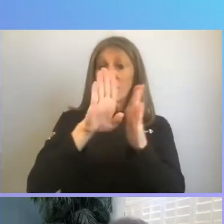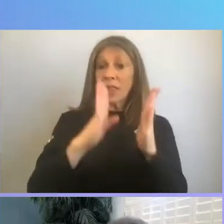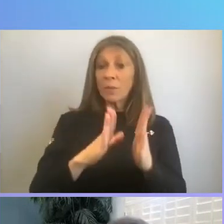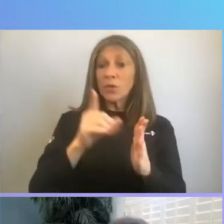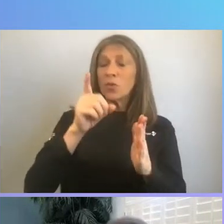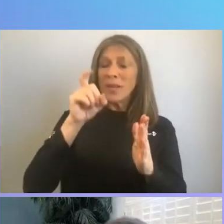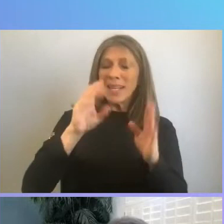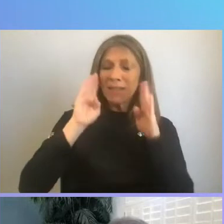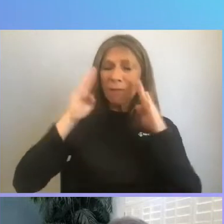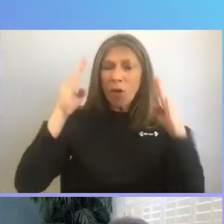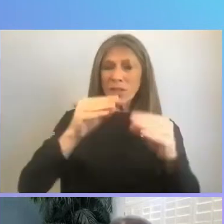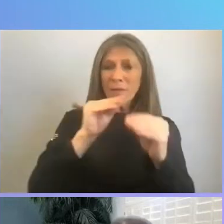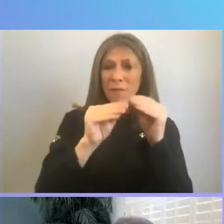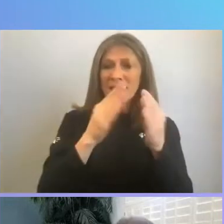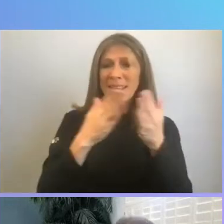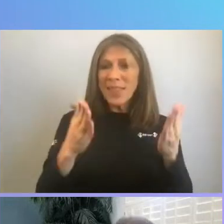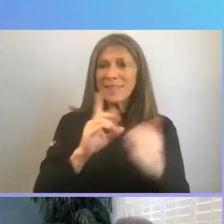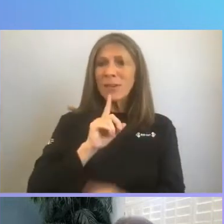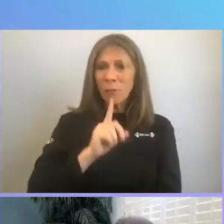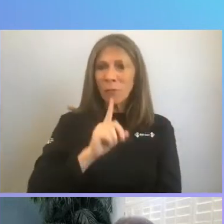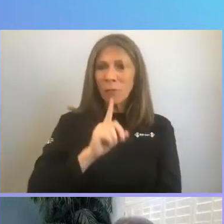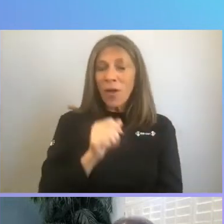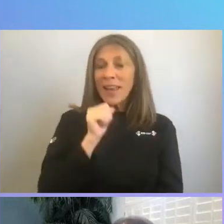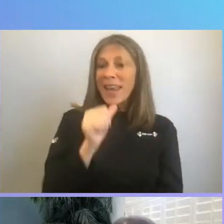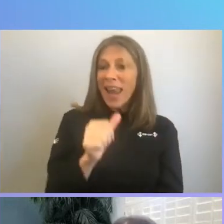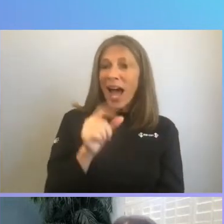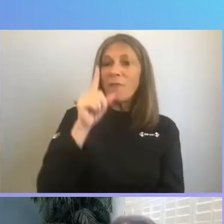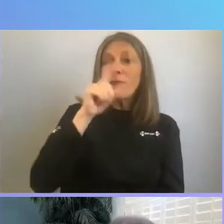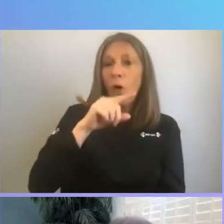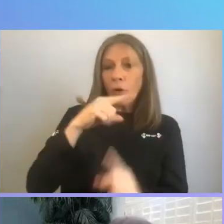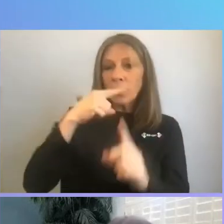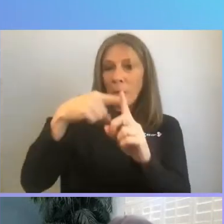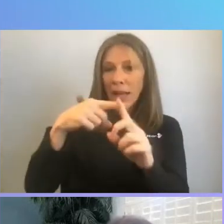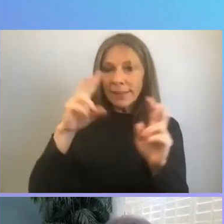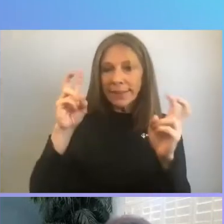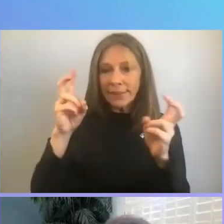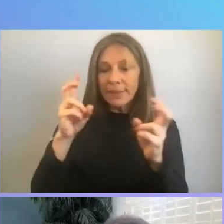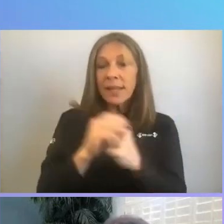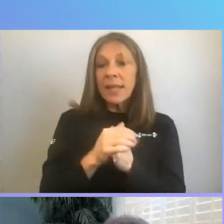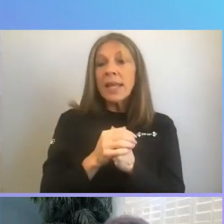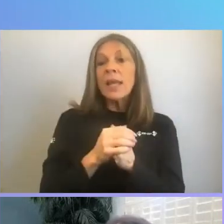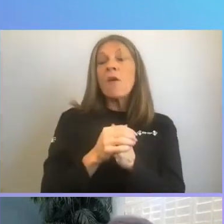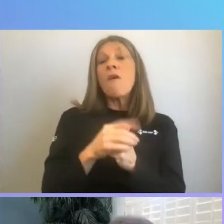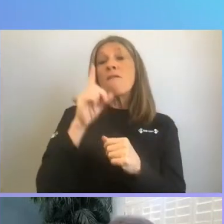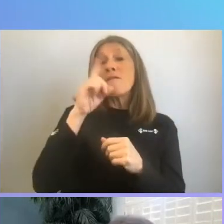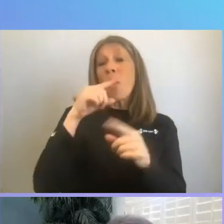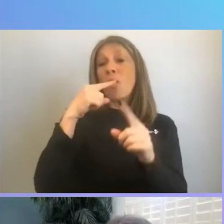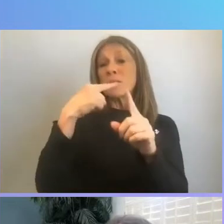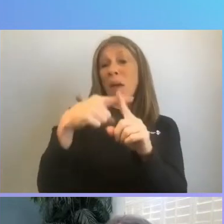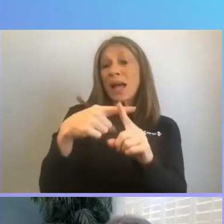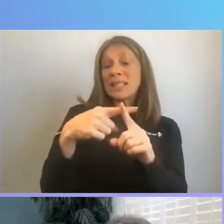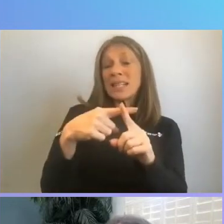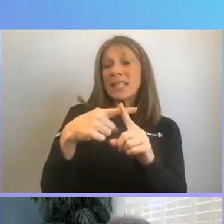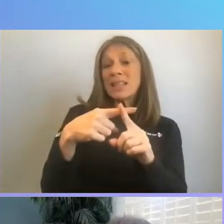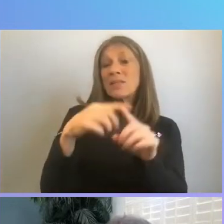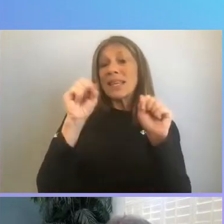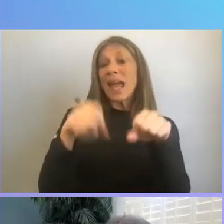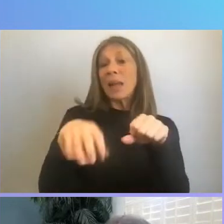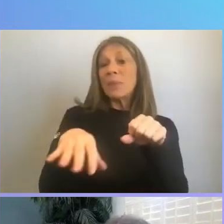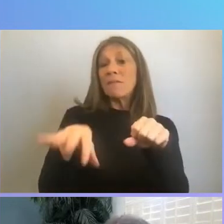fixing things that are real, not false positives and false positives. Unfortunately that can be found in other tools that